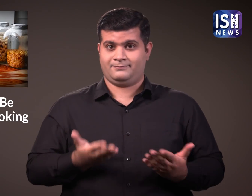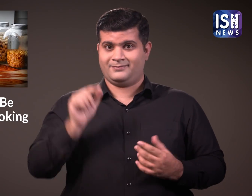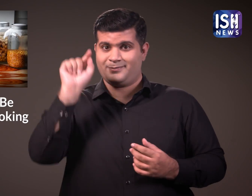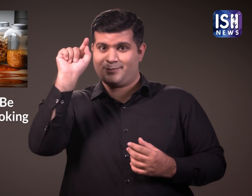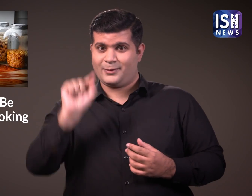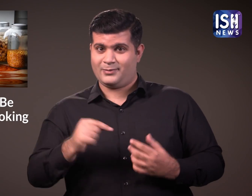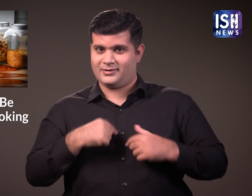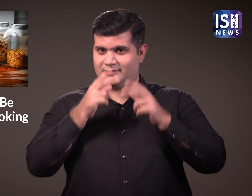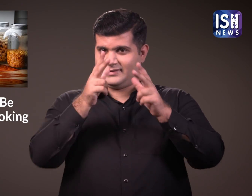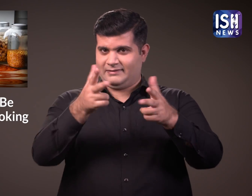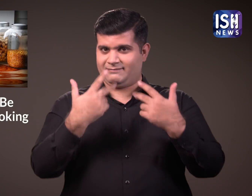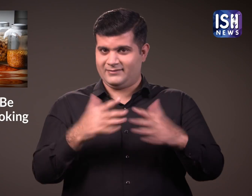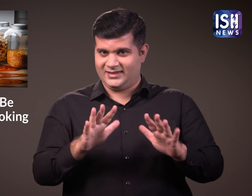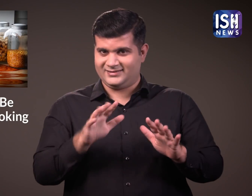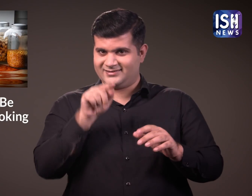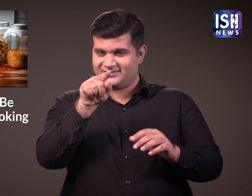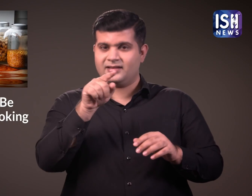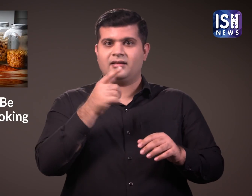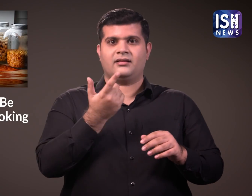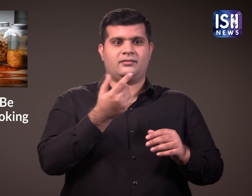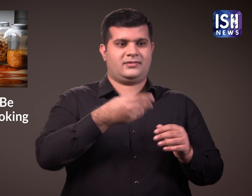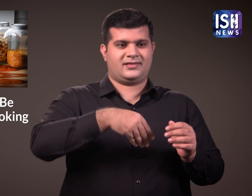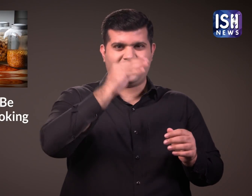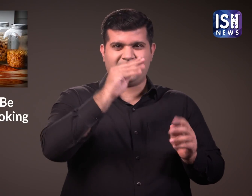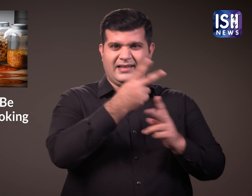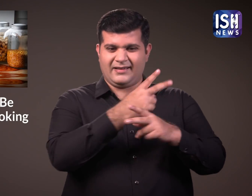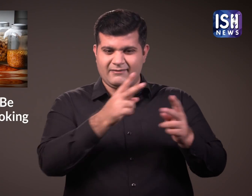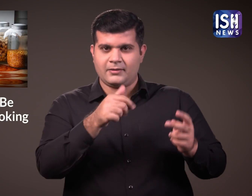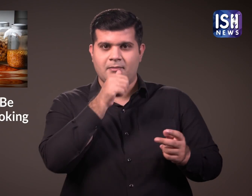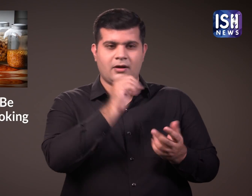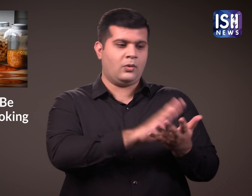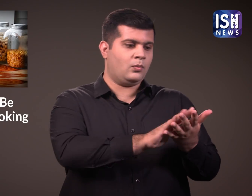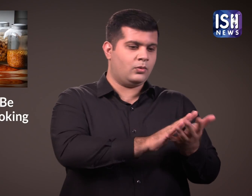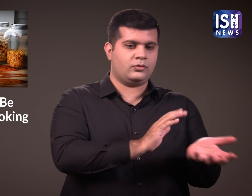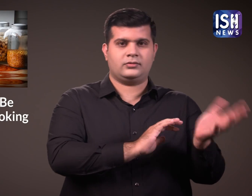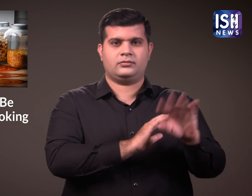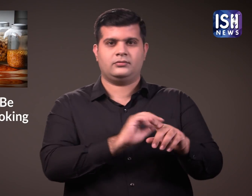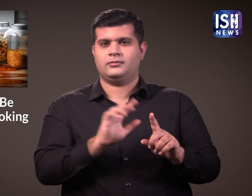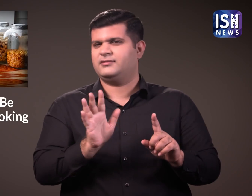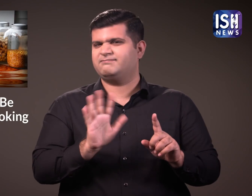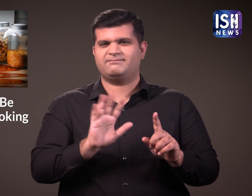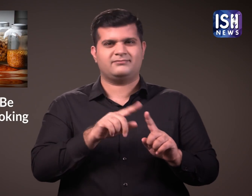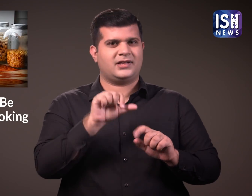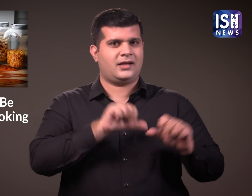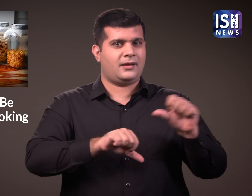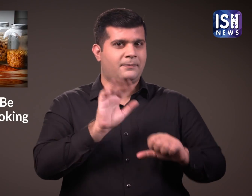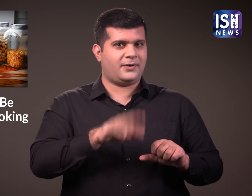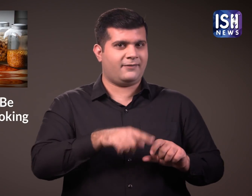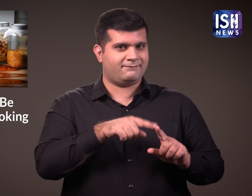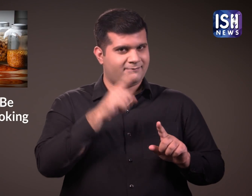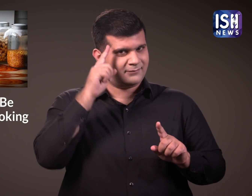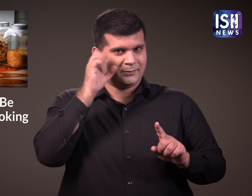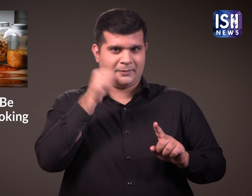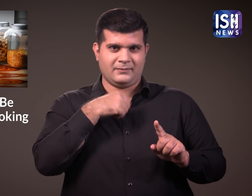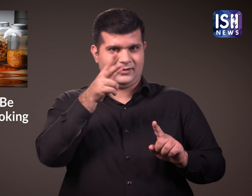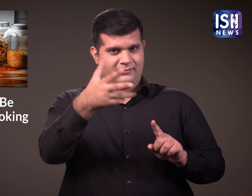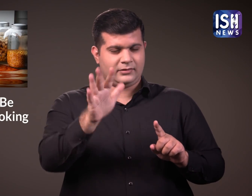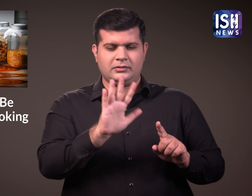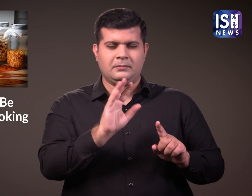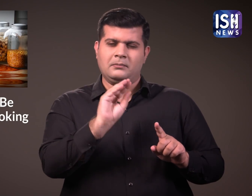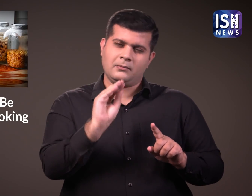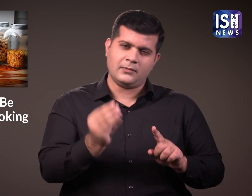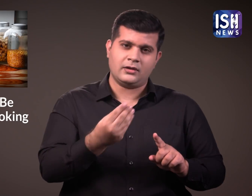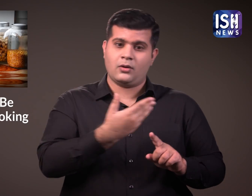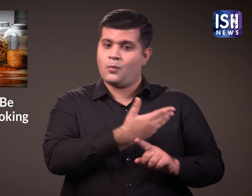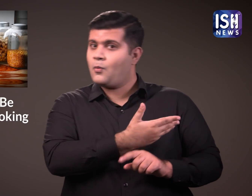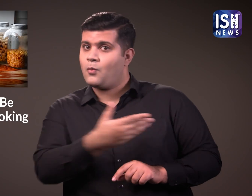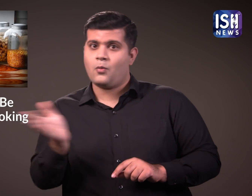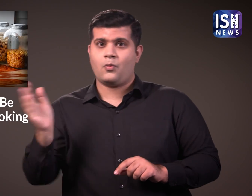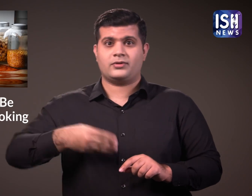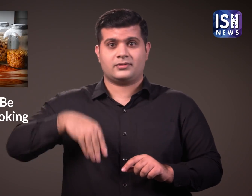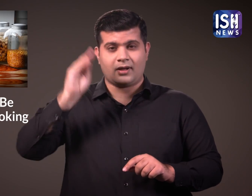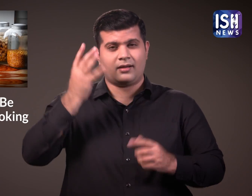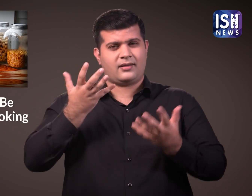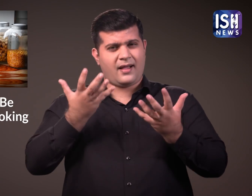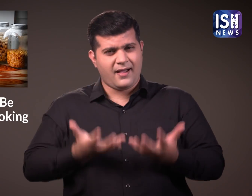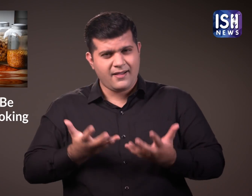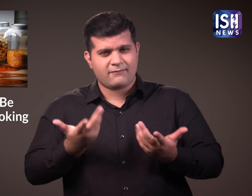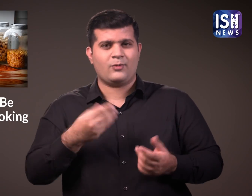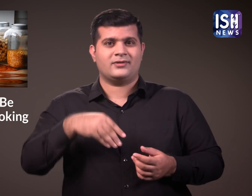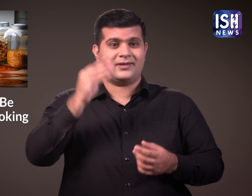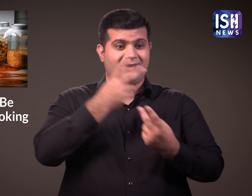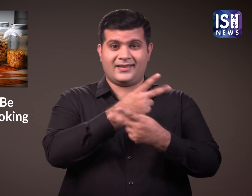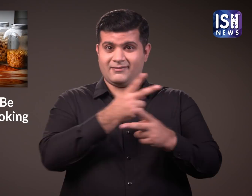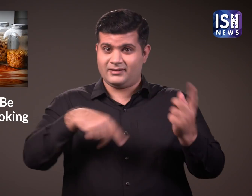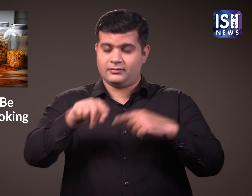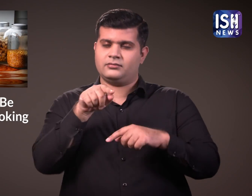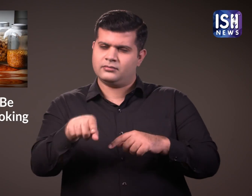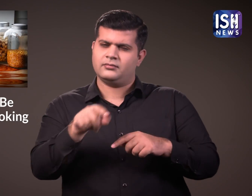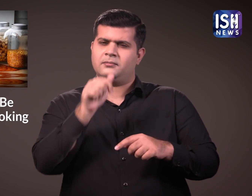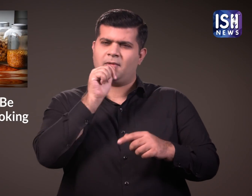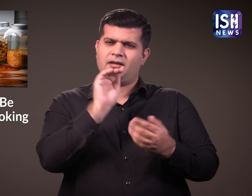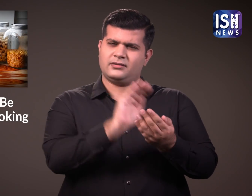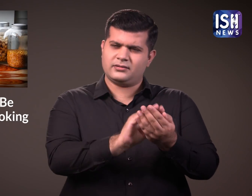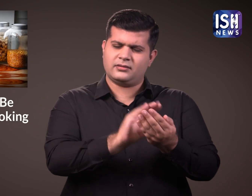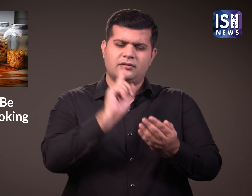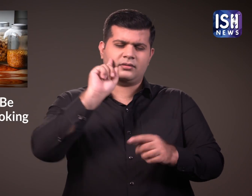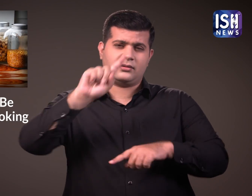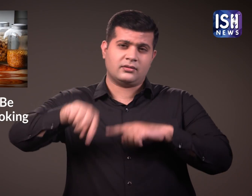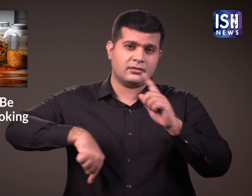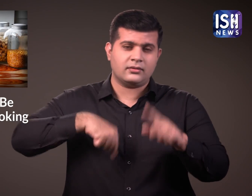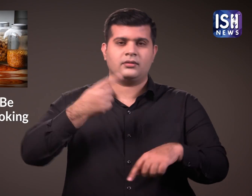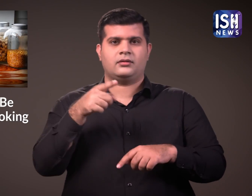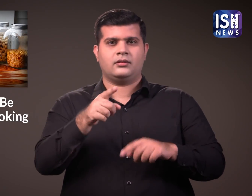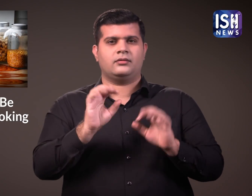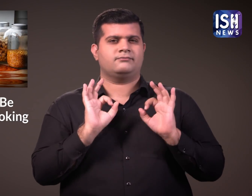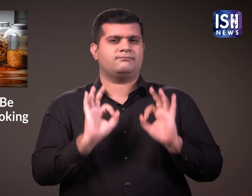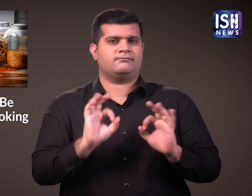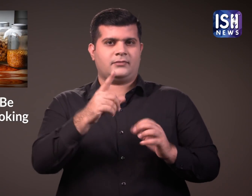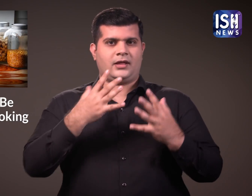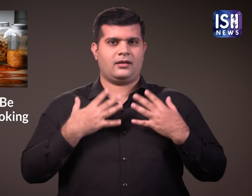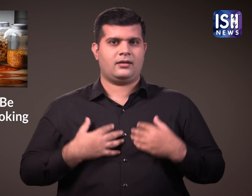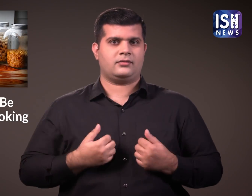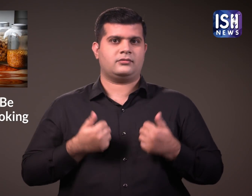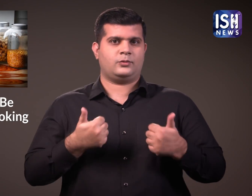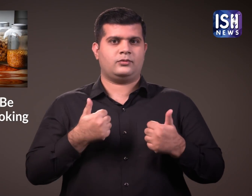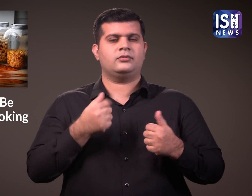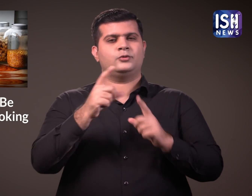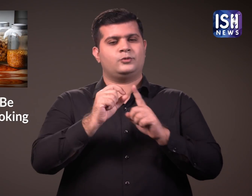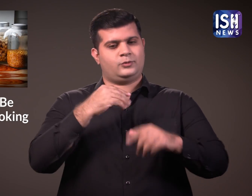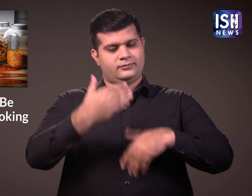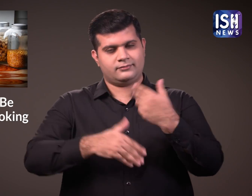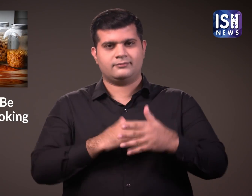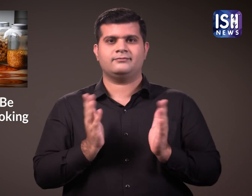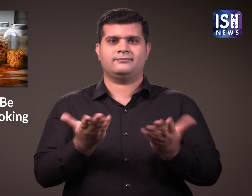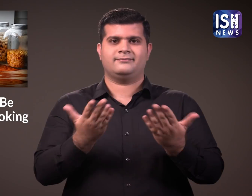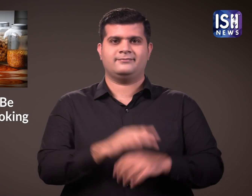Now I have told you the benefits of soaking lentils. So remember to soak them before cooking and stay healthy.